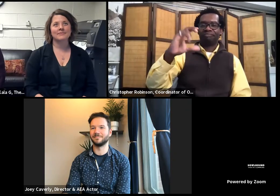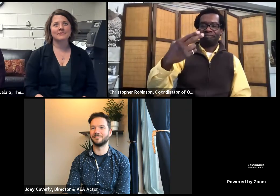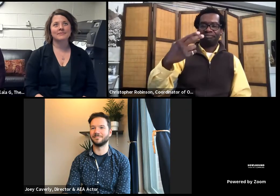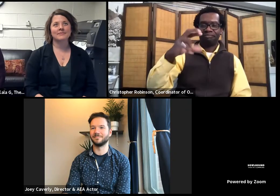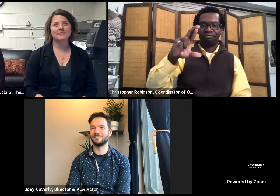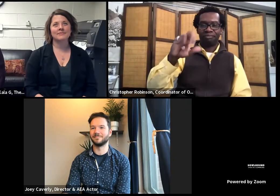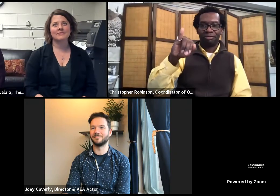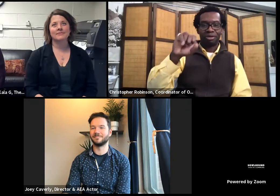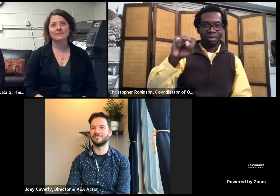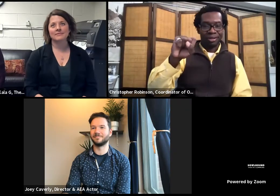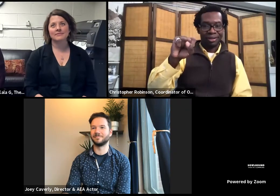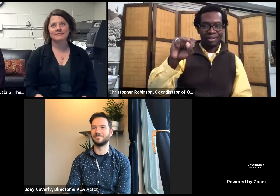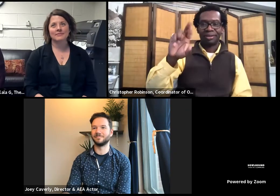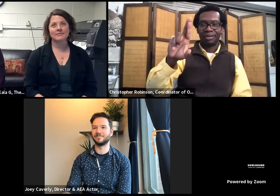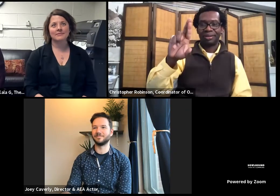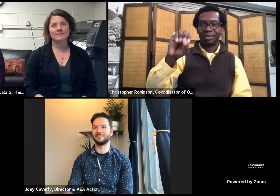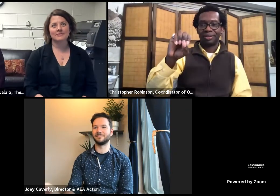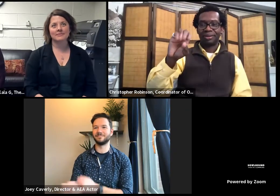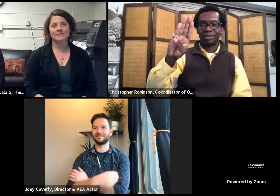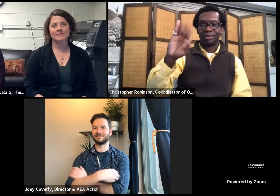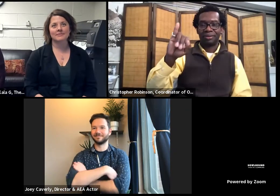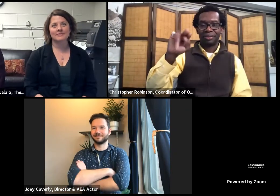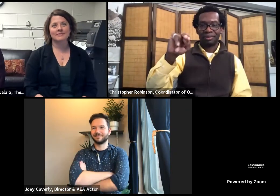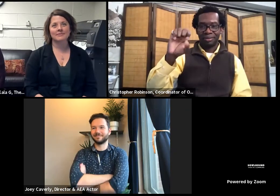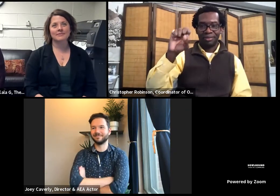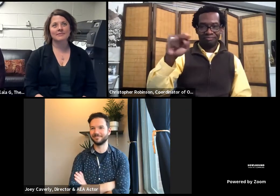My name is Chris Robinson,